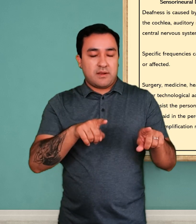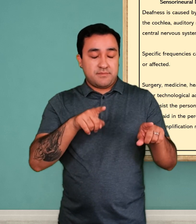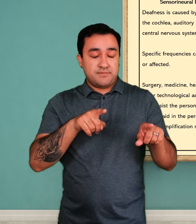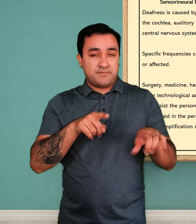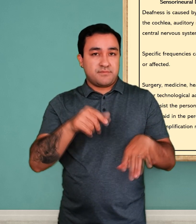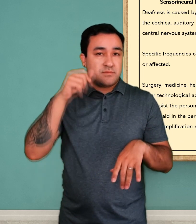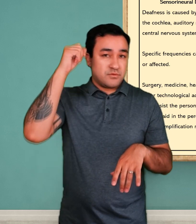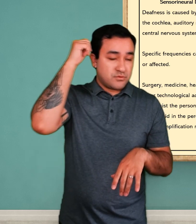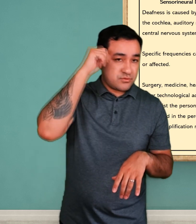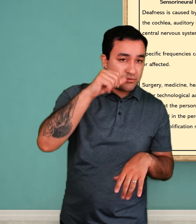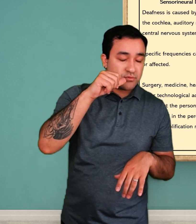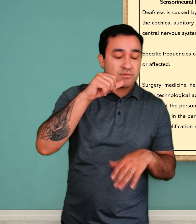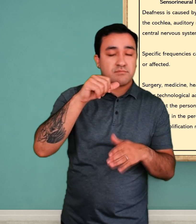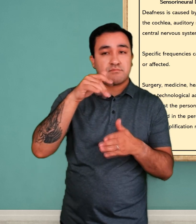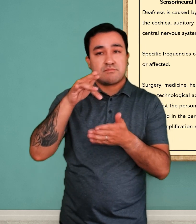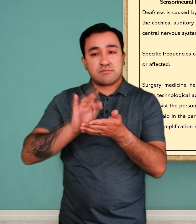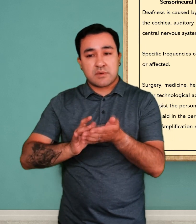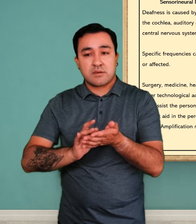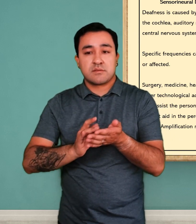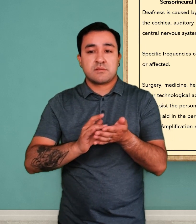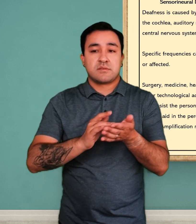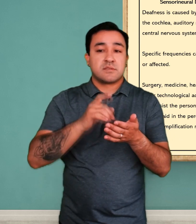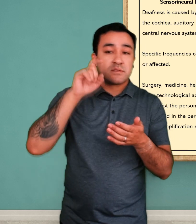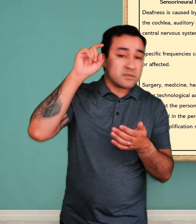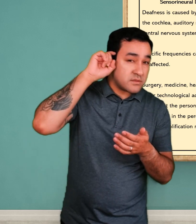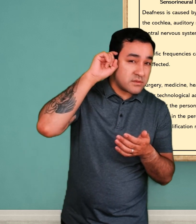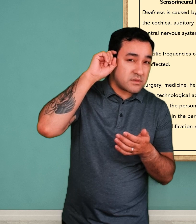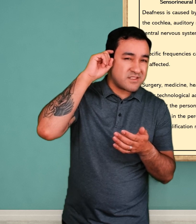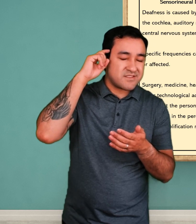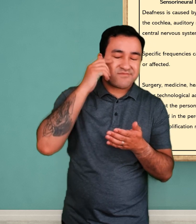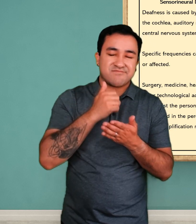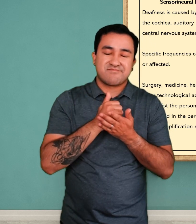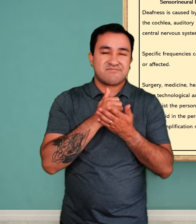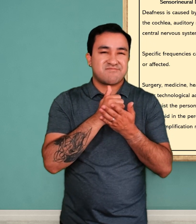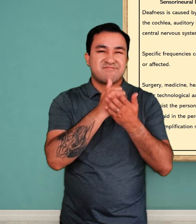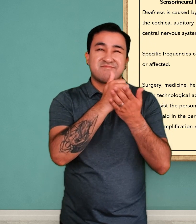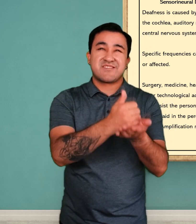Surgery, medicine, hearing aids, or other technological advancements MAY assist the